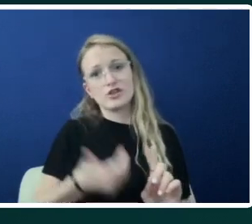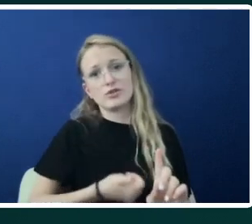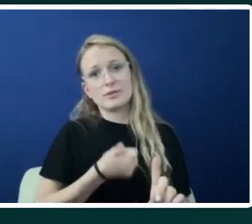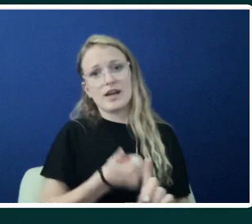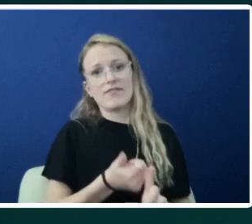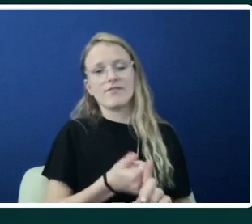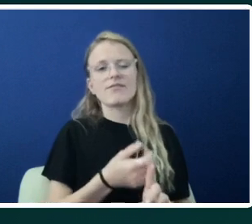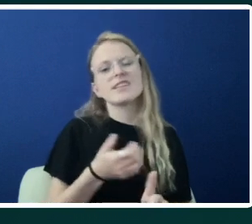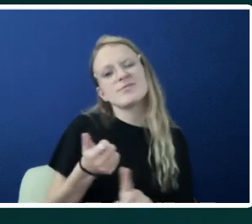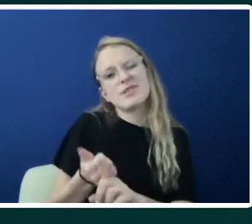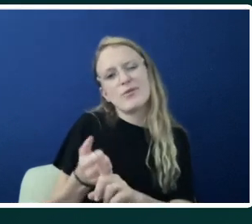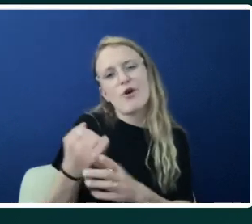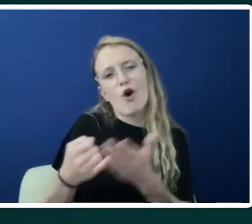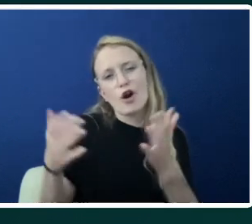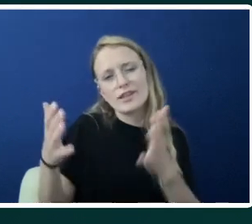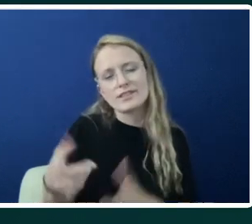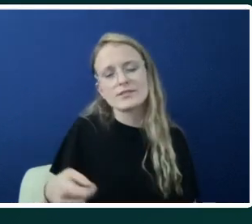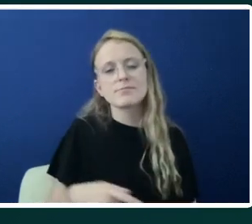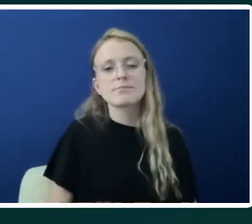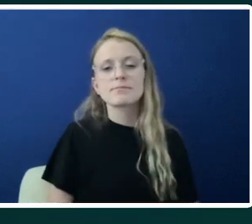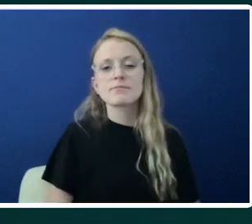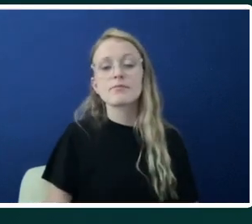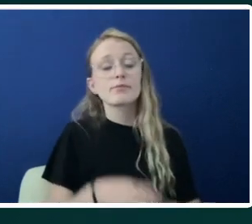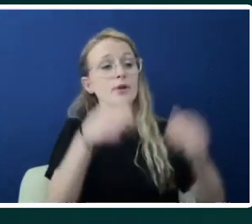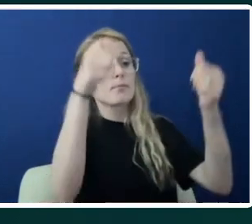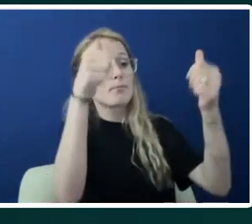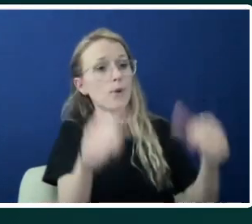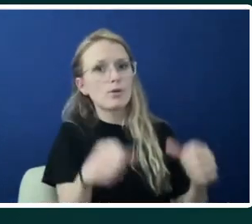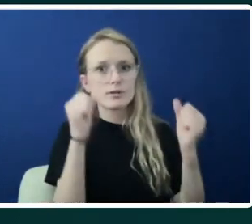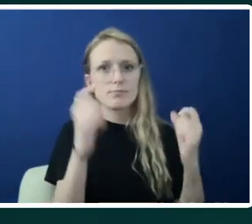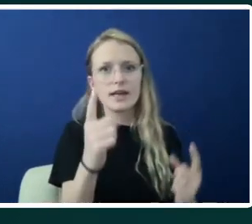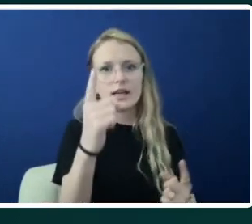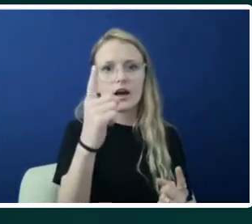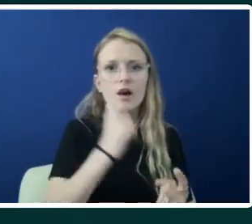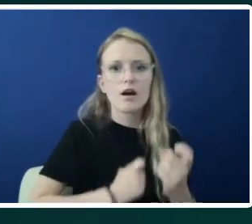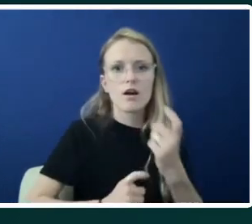And you know, so several questions came in from school -- from kids from other schools asking you